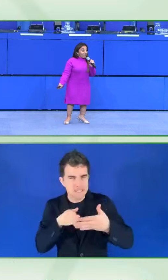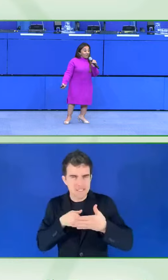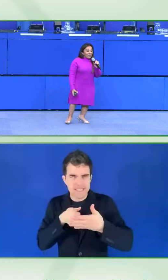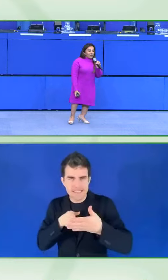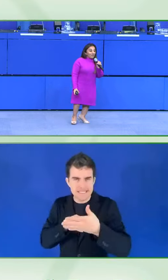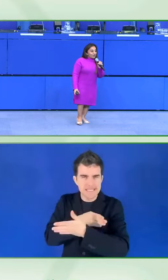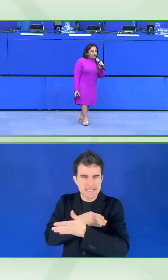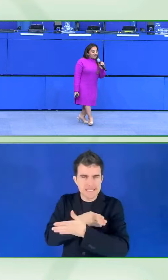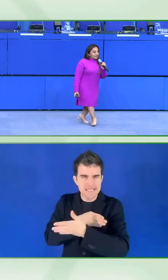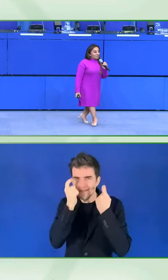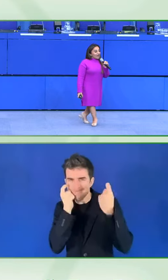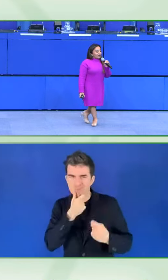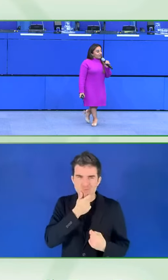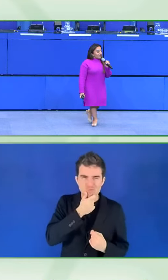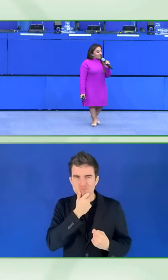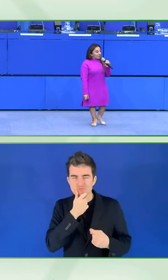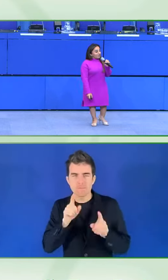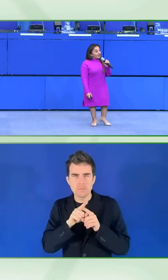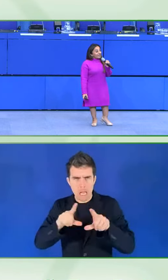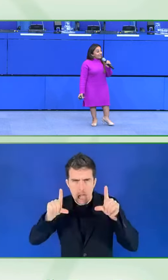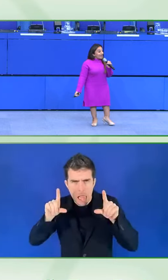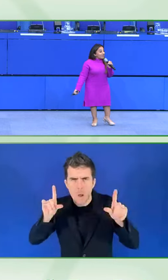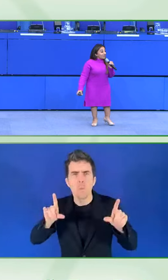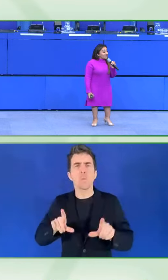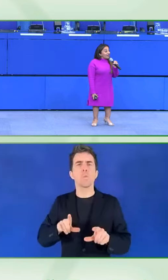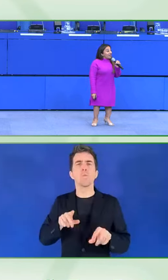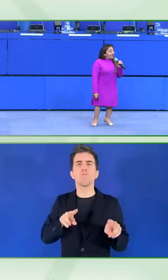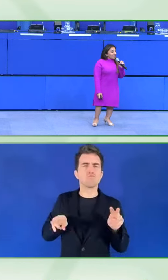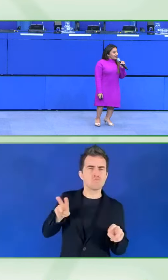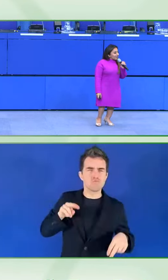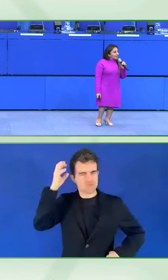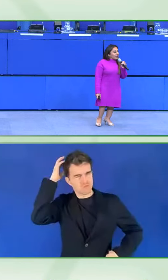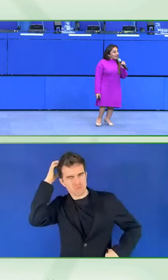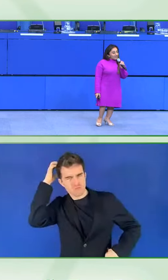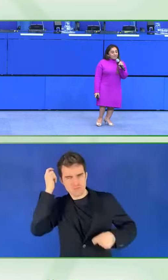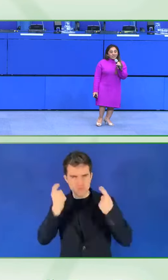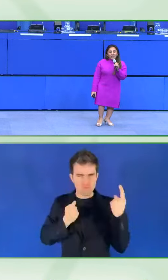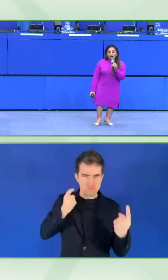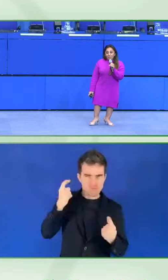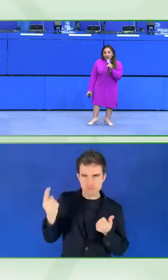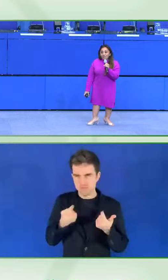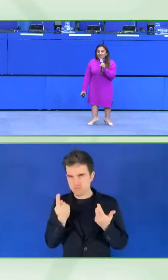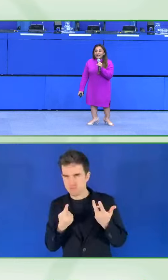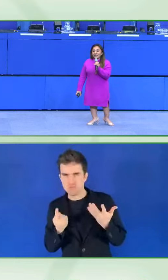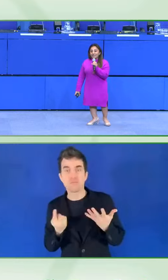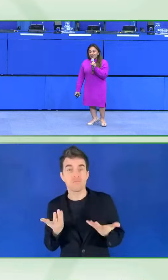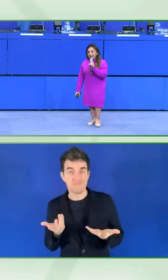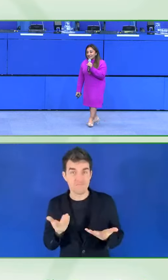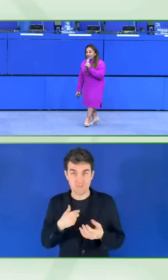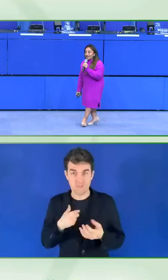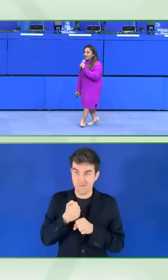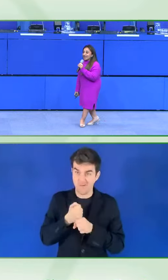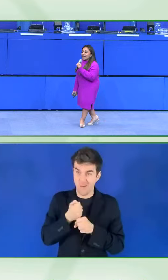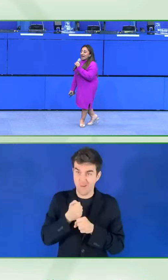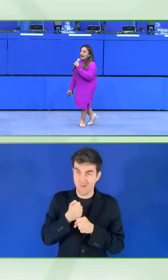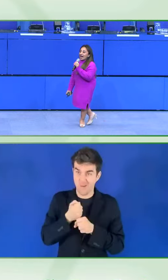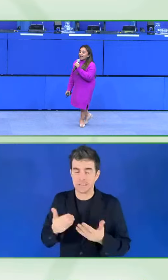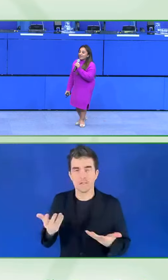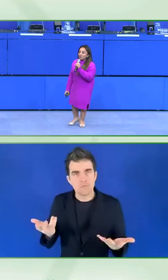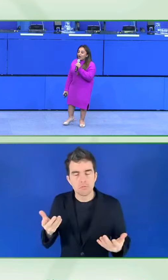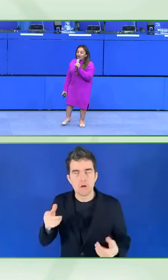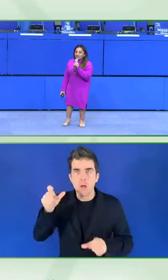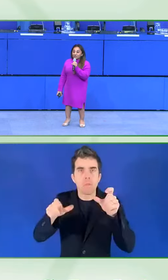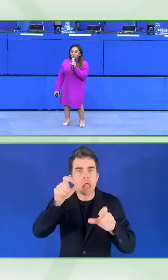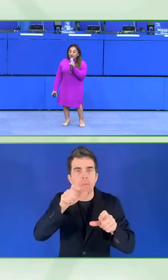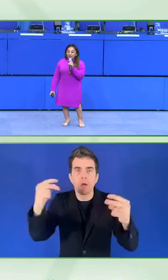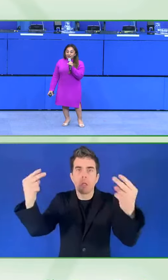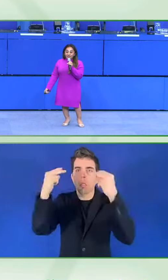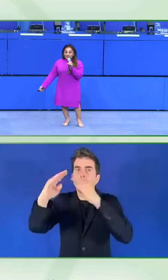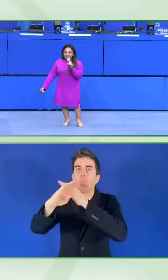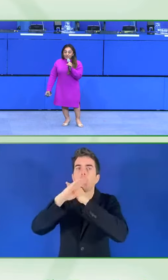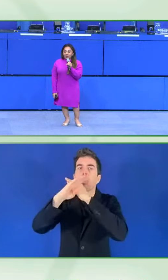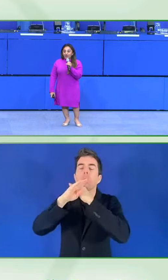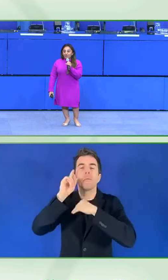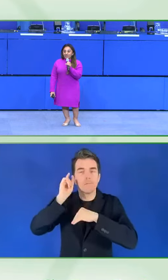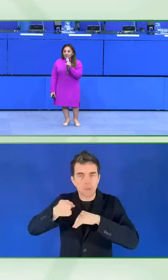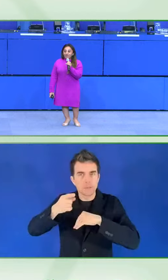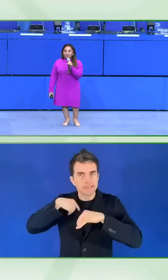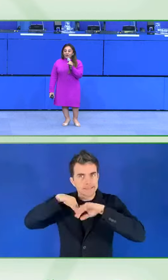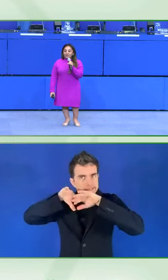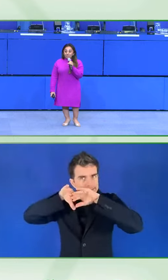I got to the point, I applied for over 100 jobs I did not hear a single thing back.